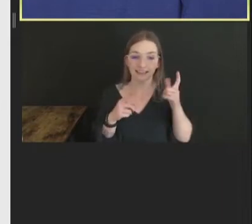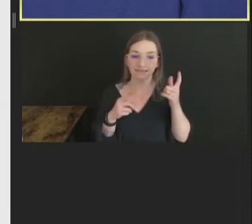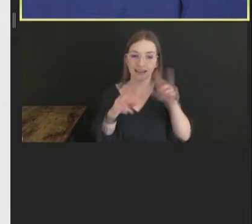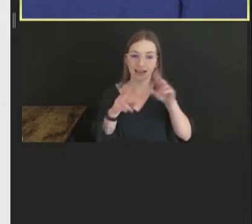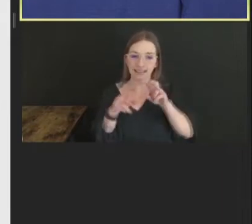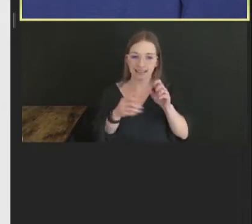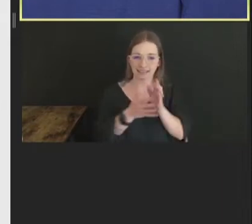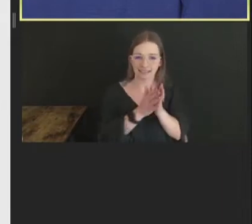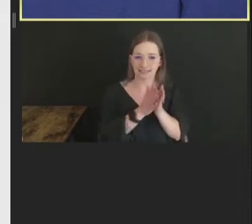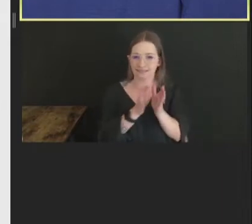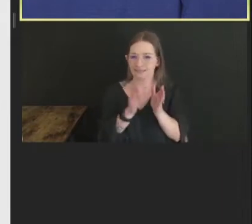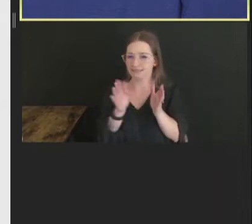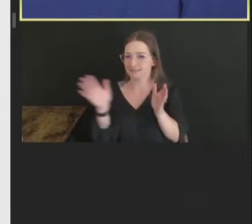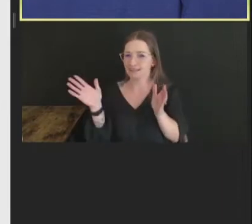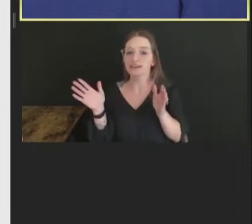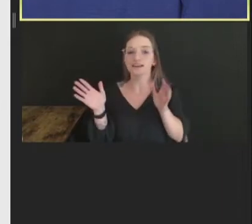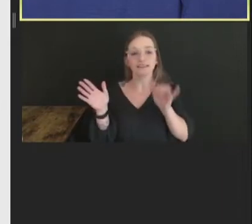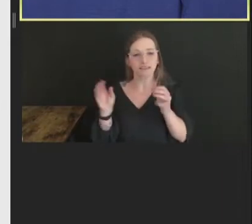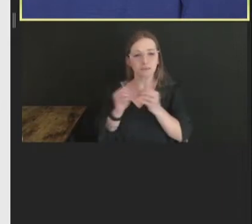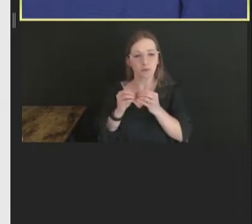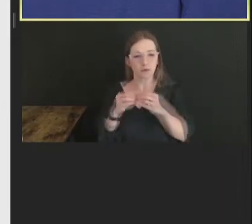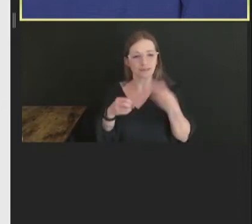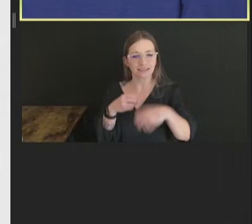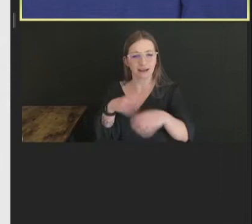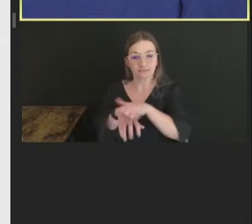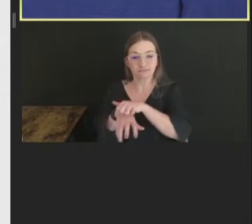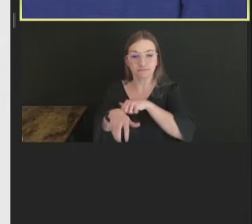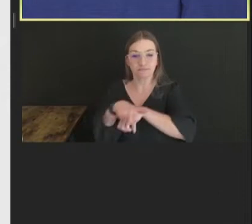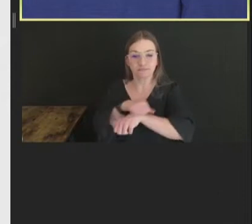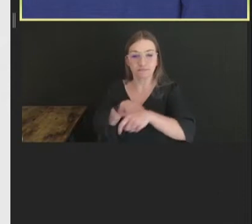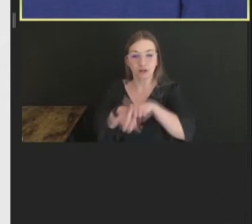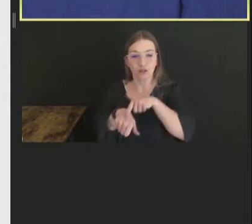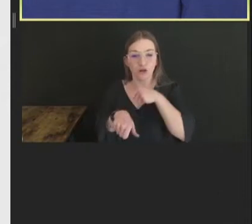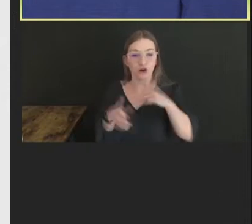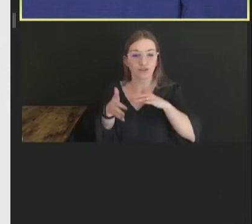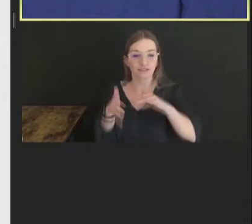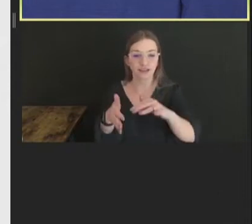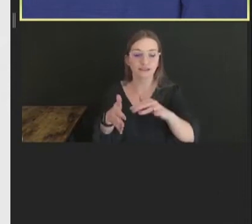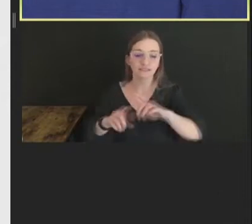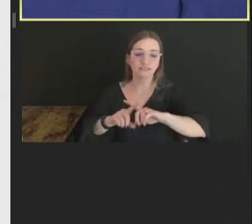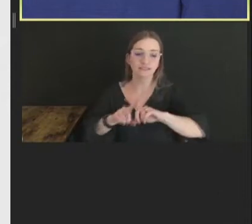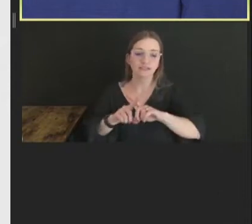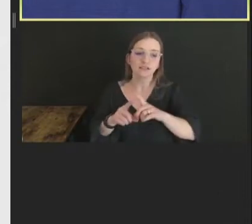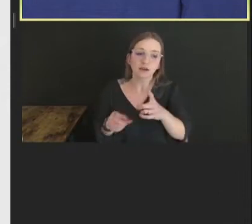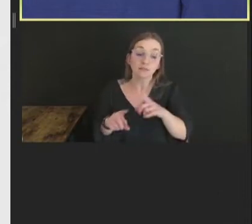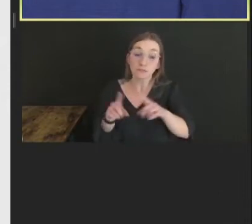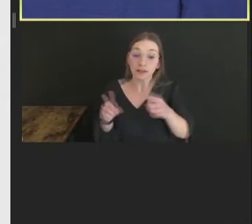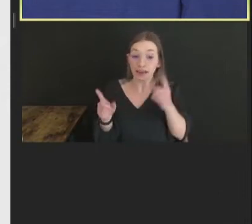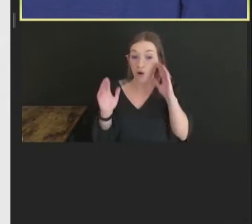more laborious studies. So, it's hard to predict what we're going to find, but I think we'll be able to extract some interesting data out of that.